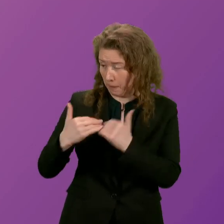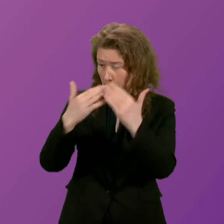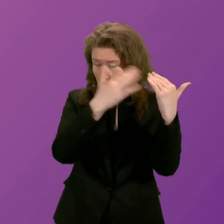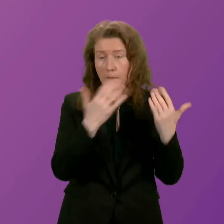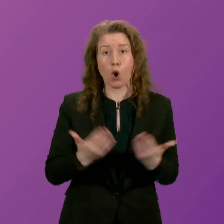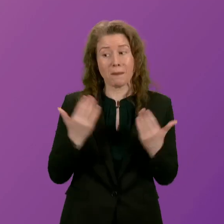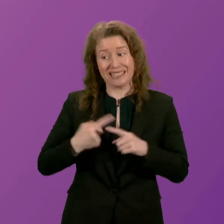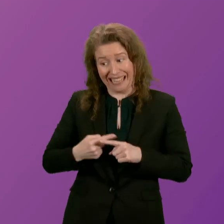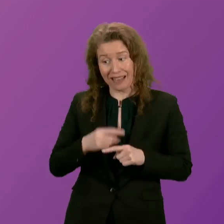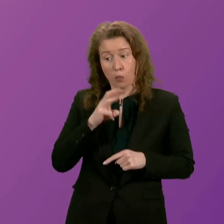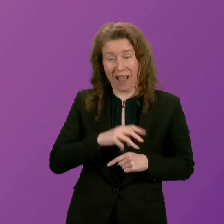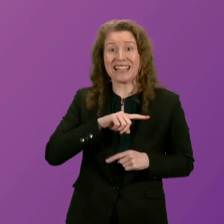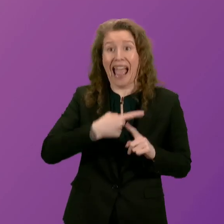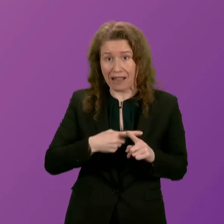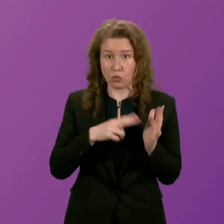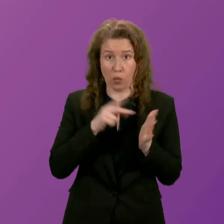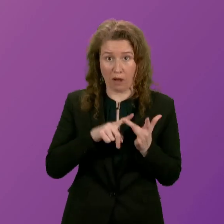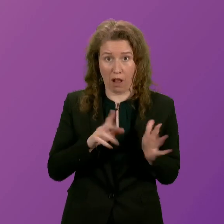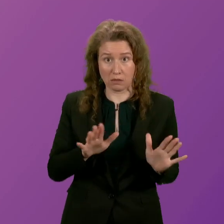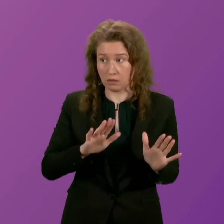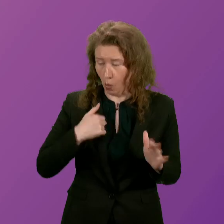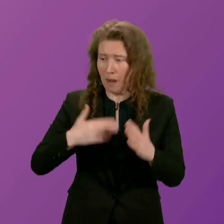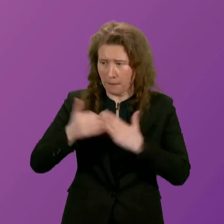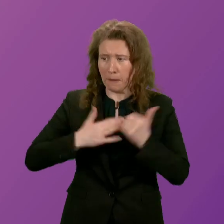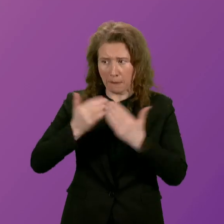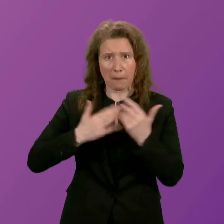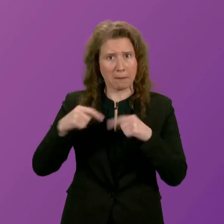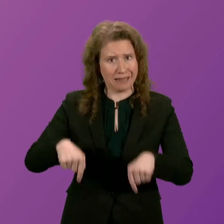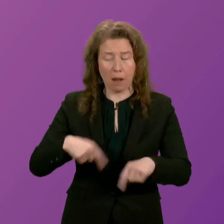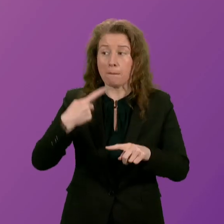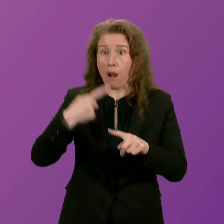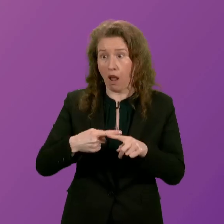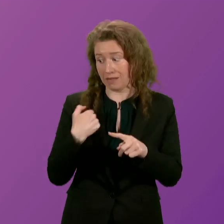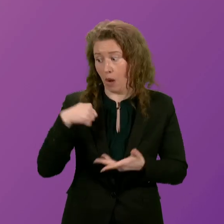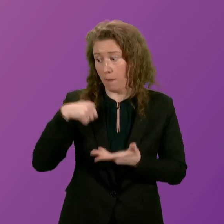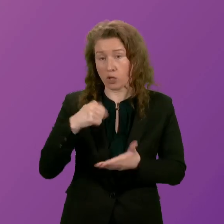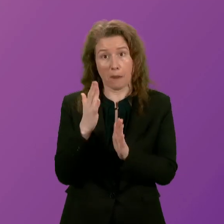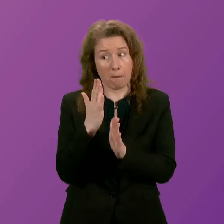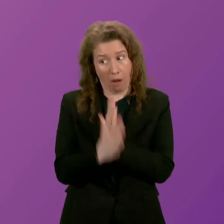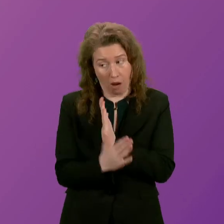Wales and Northern Ireland. We also just passed a budget, which Mr Sarwar did not support,